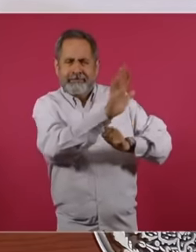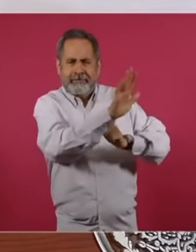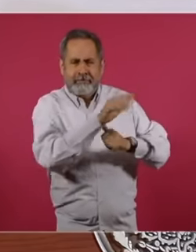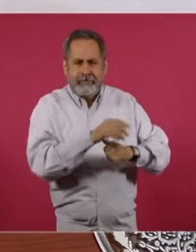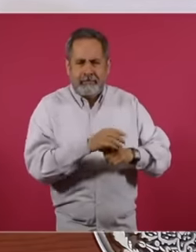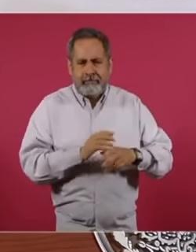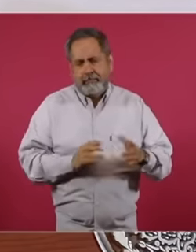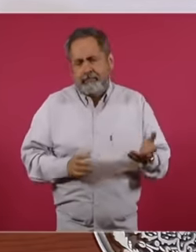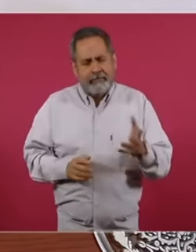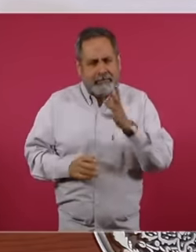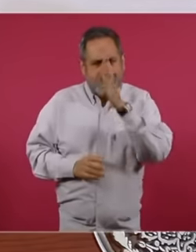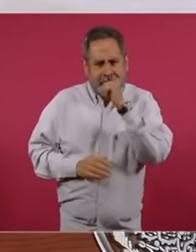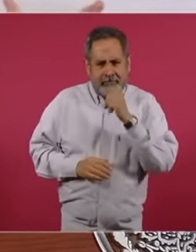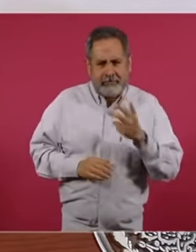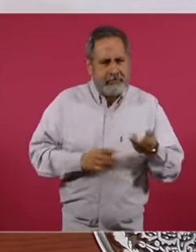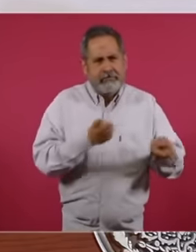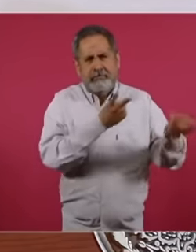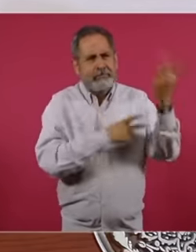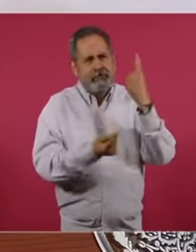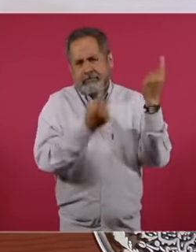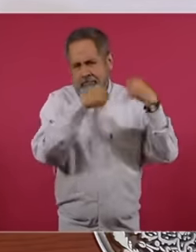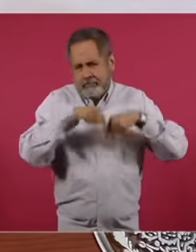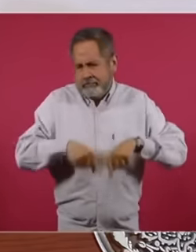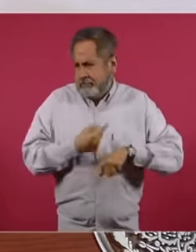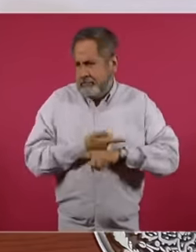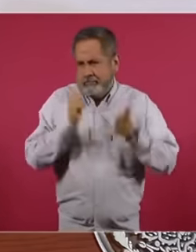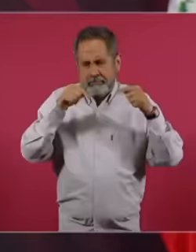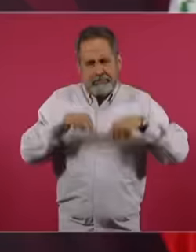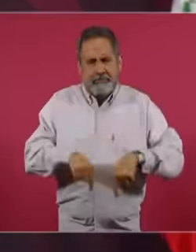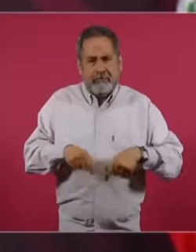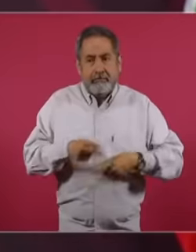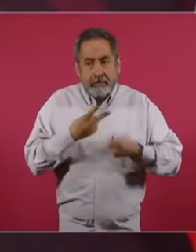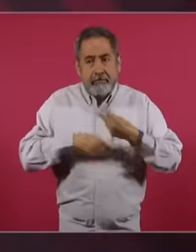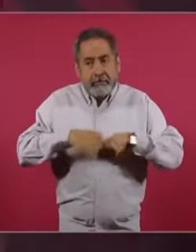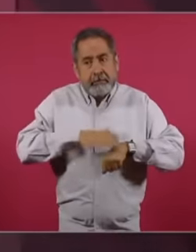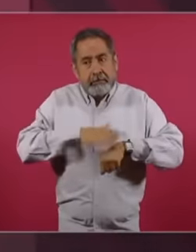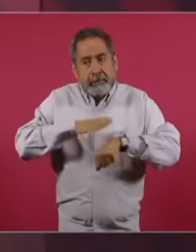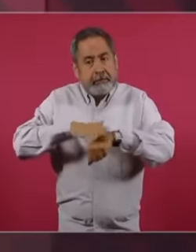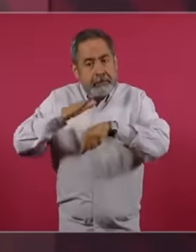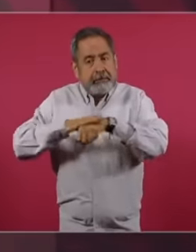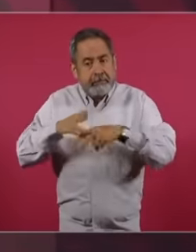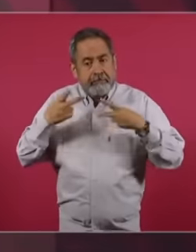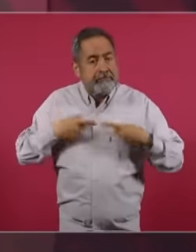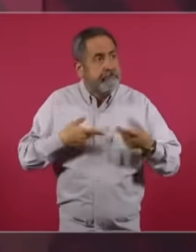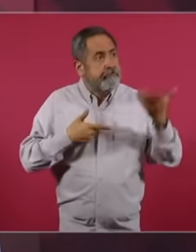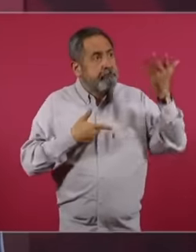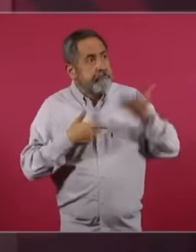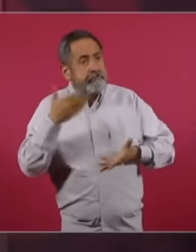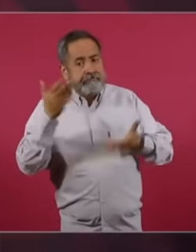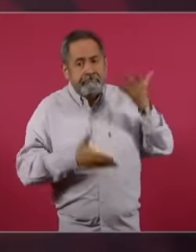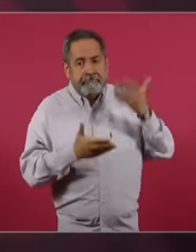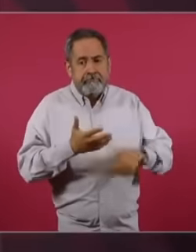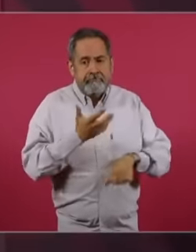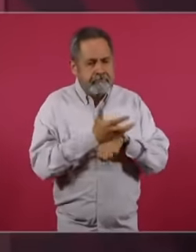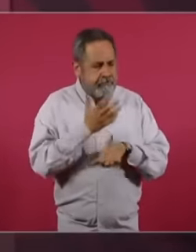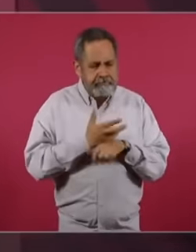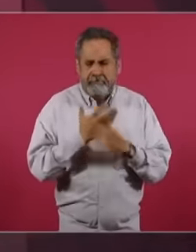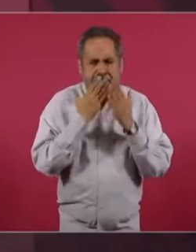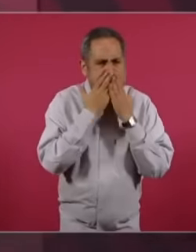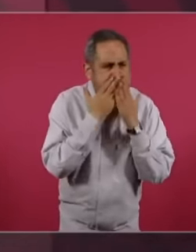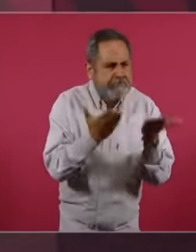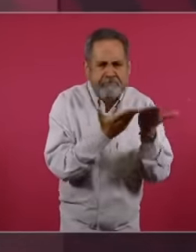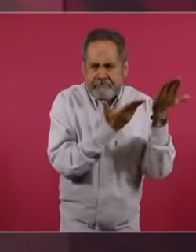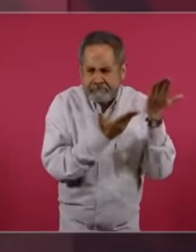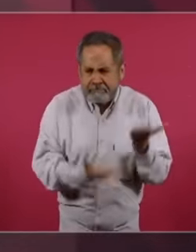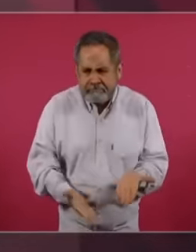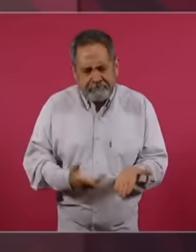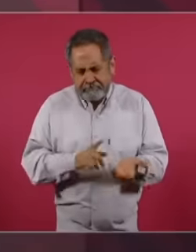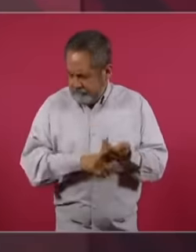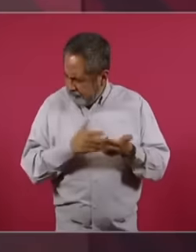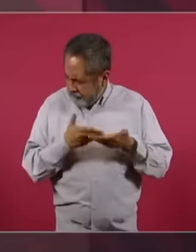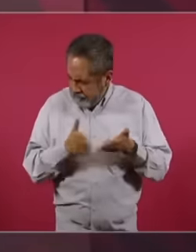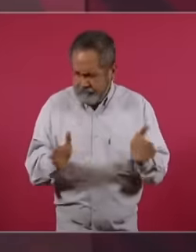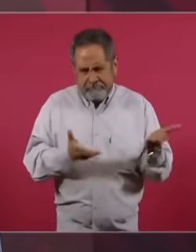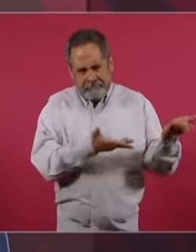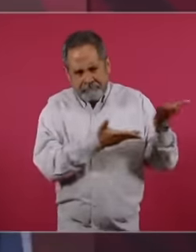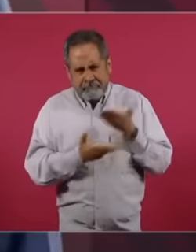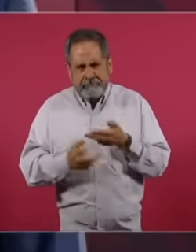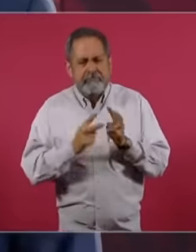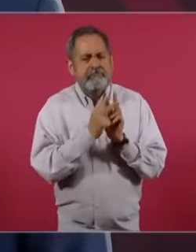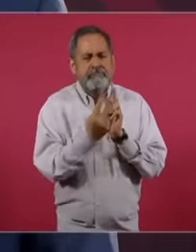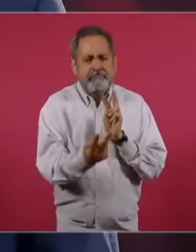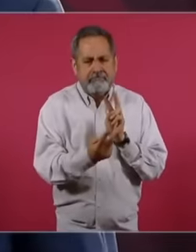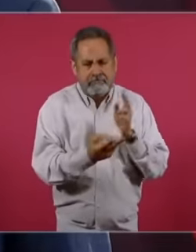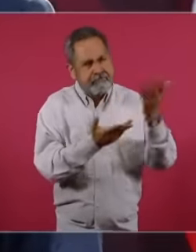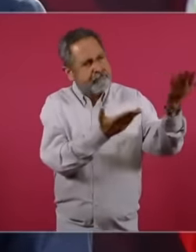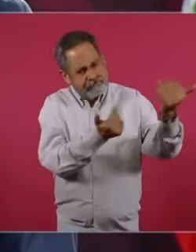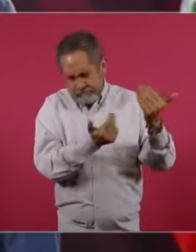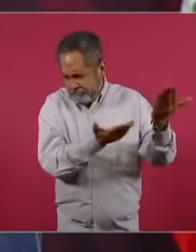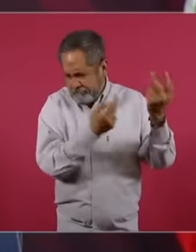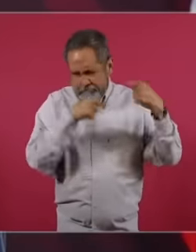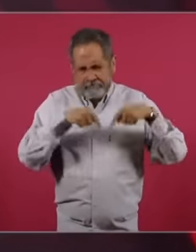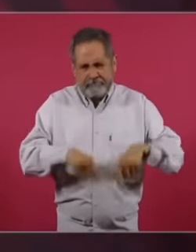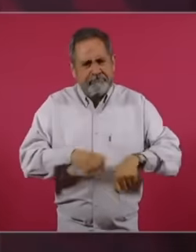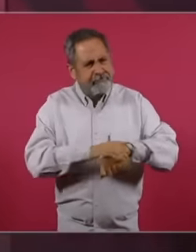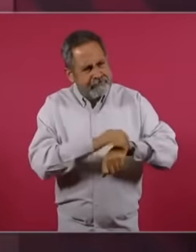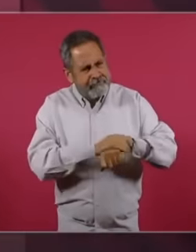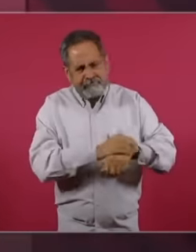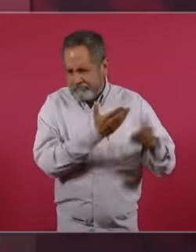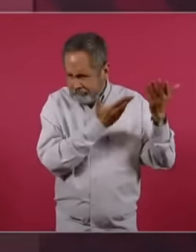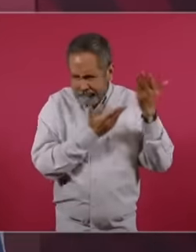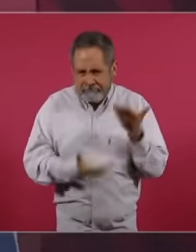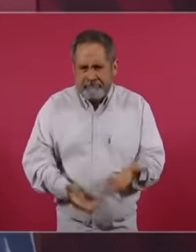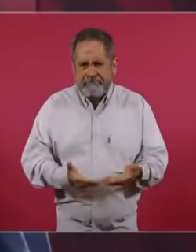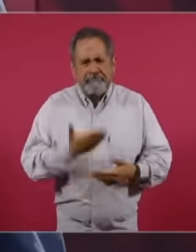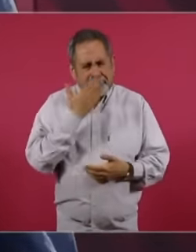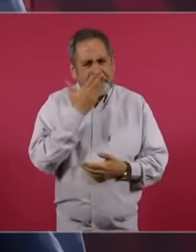because more and more Americans arrive and are well received. They are our friendly neighbors.